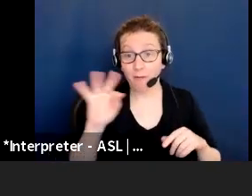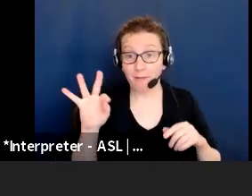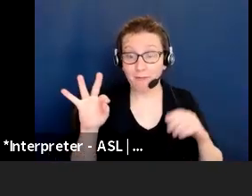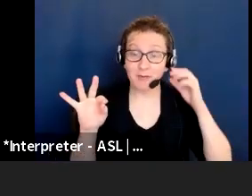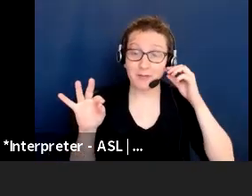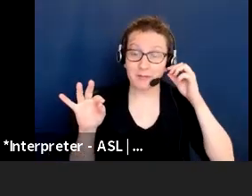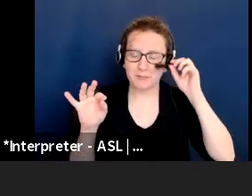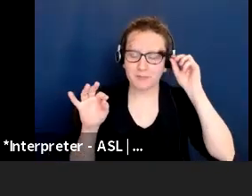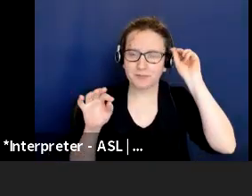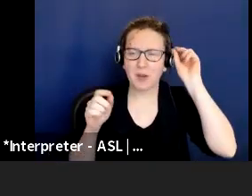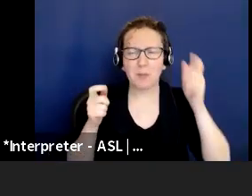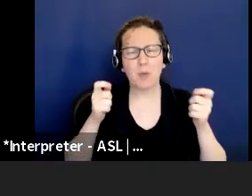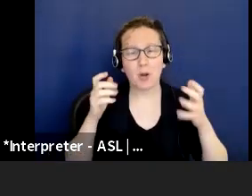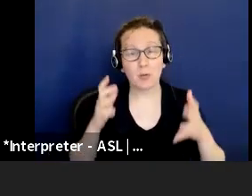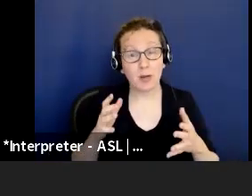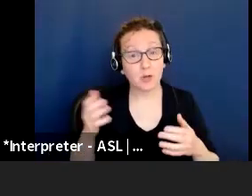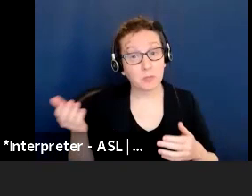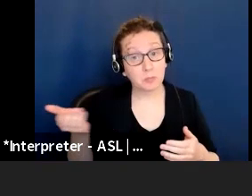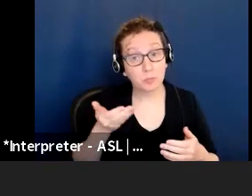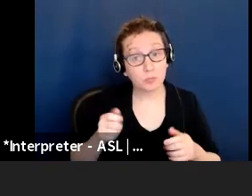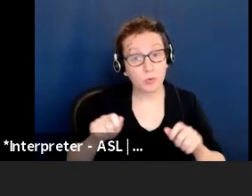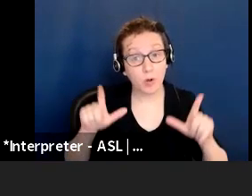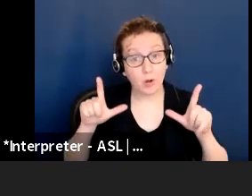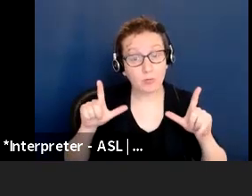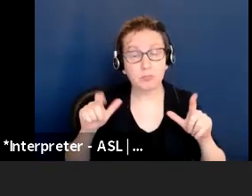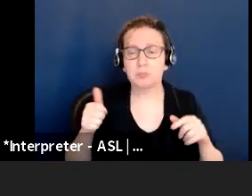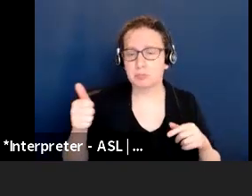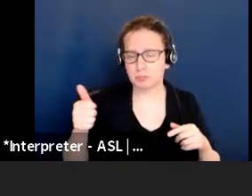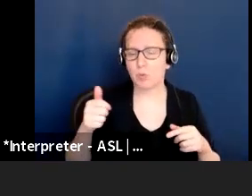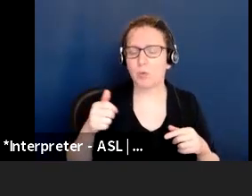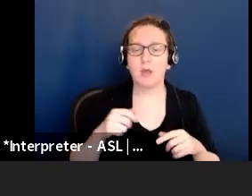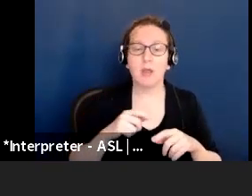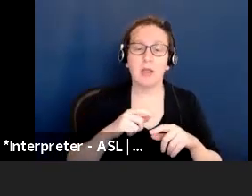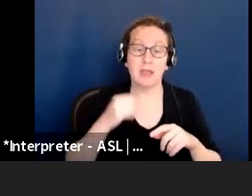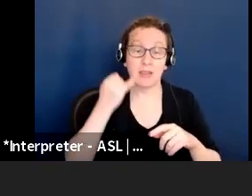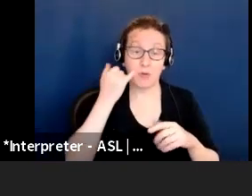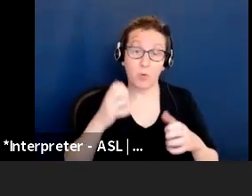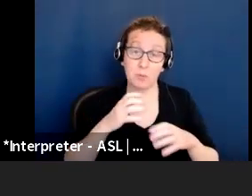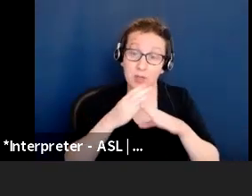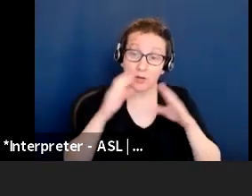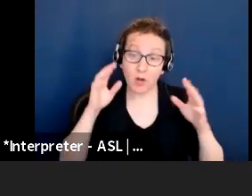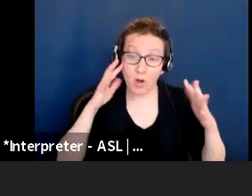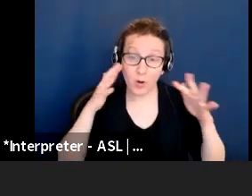If you plan to use audio, please be in a quiet room and/or use headphones.